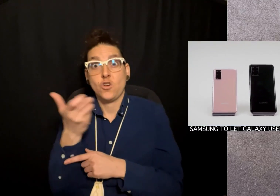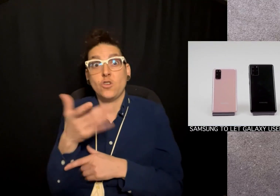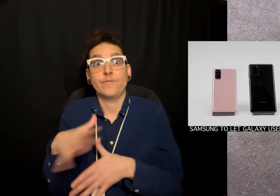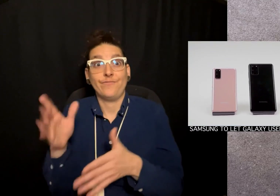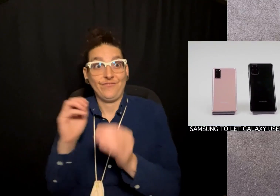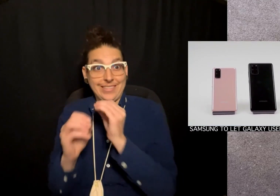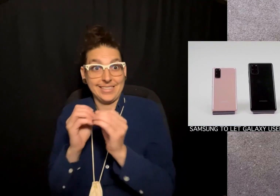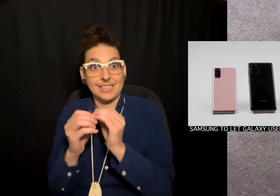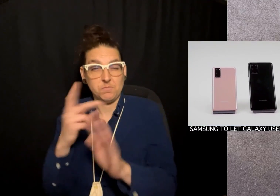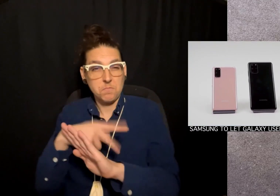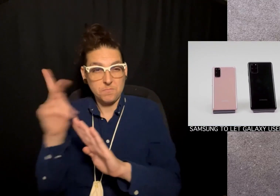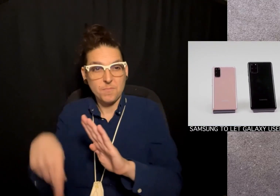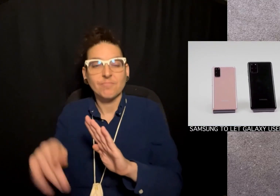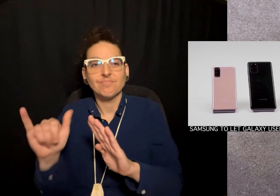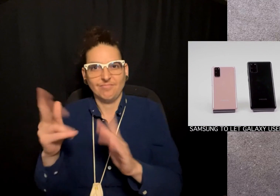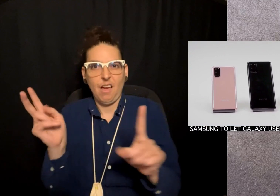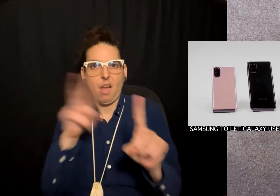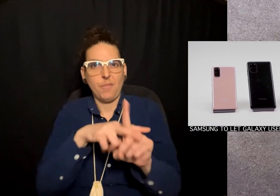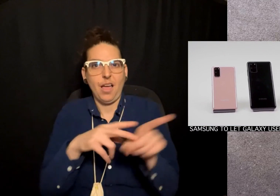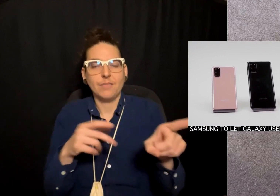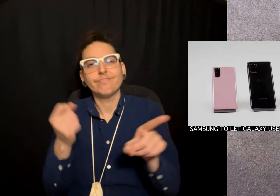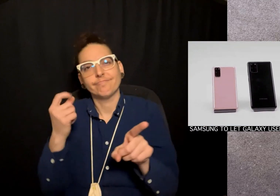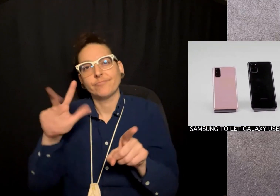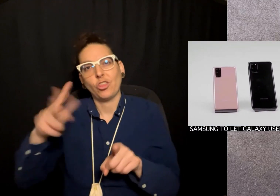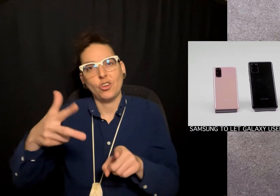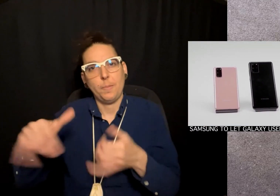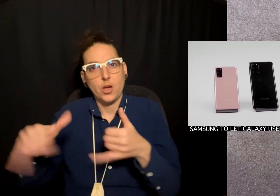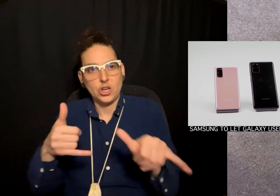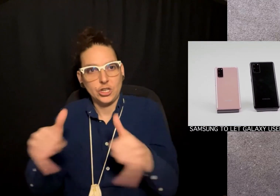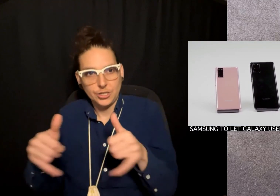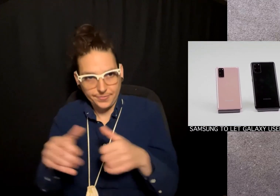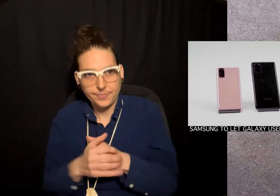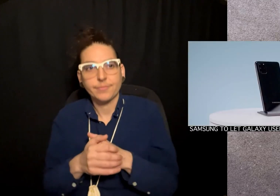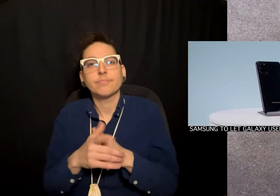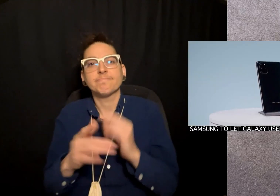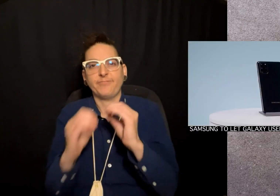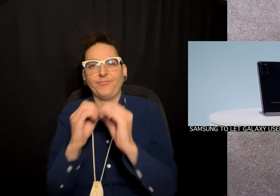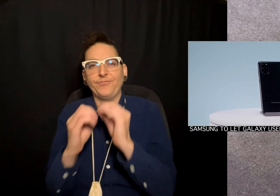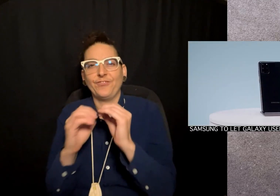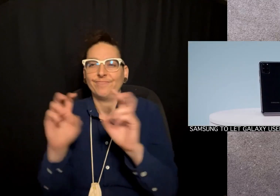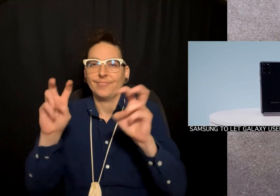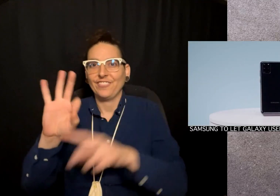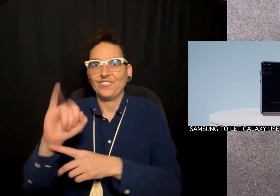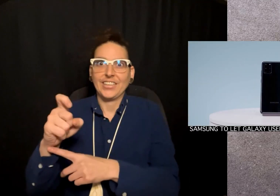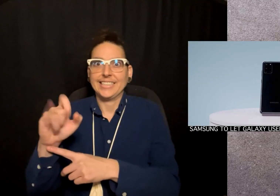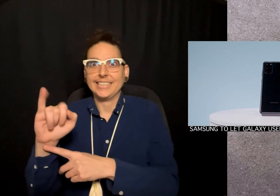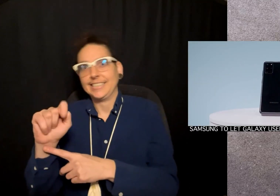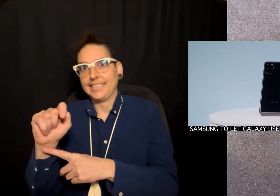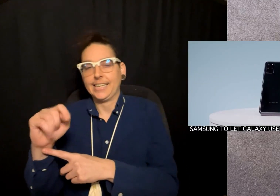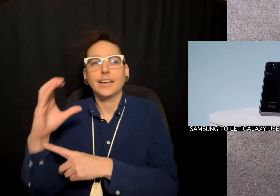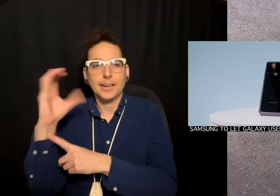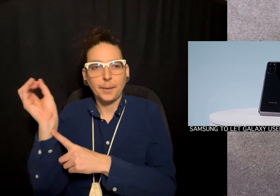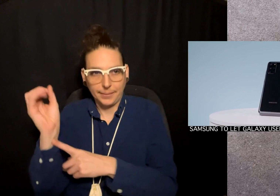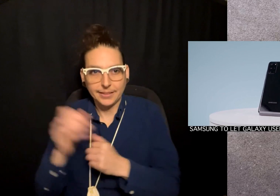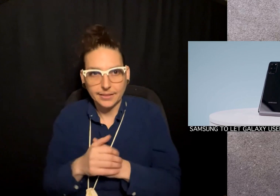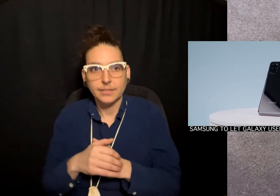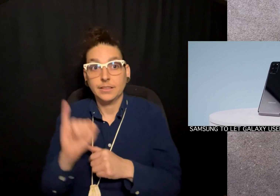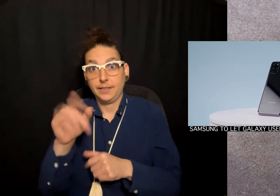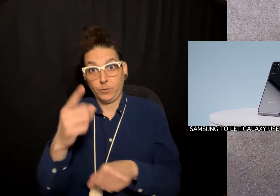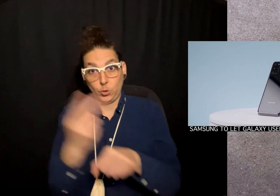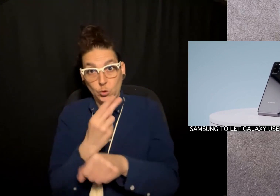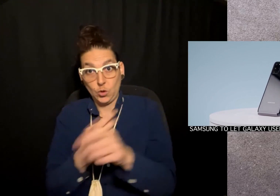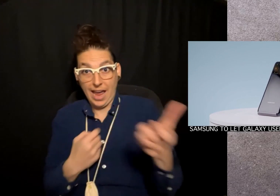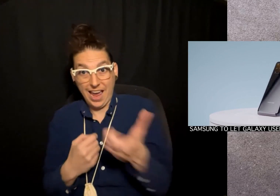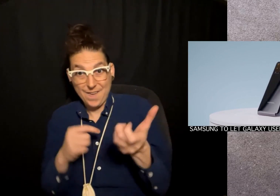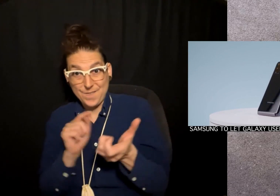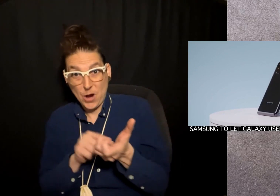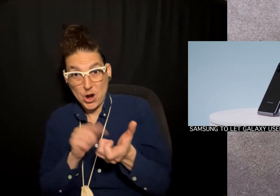the DIY phone fix program also applies to third-party fix-it companies if you're an